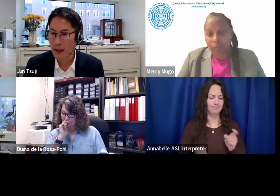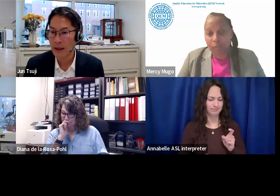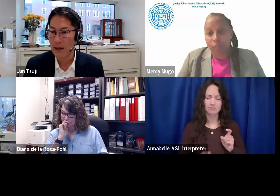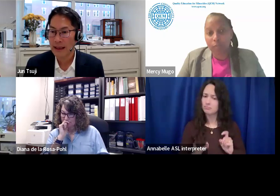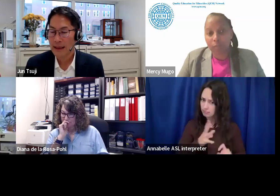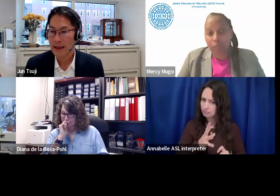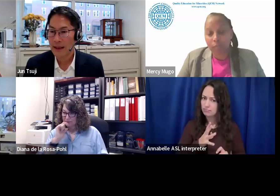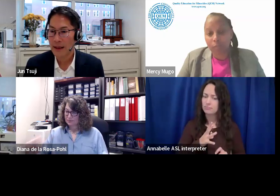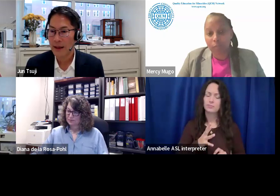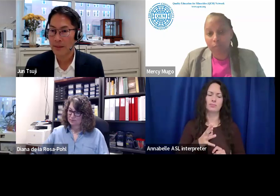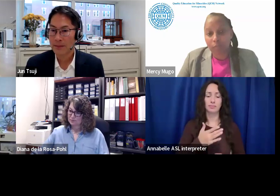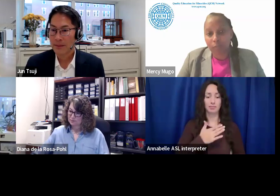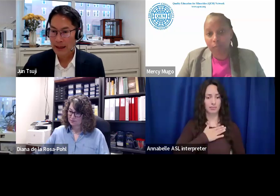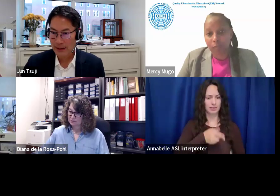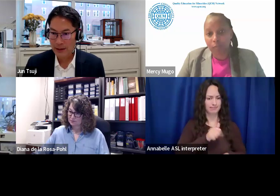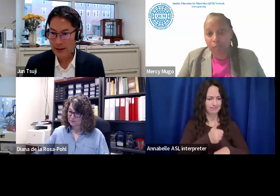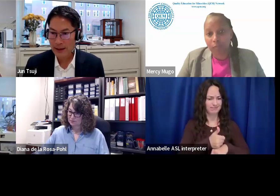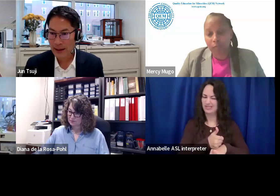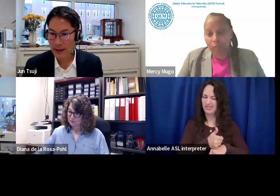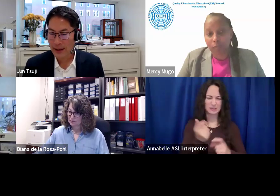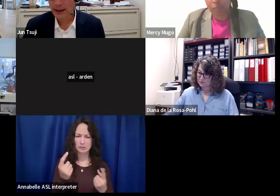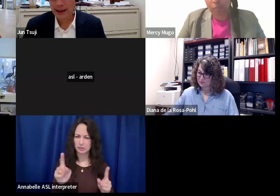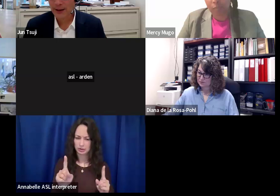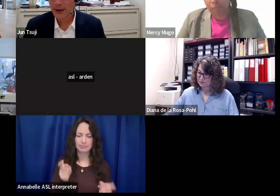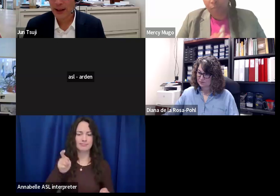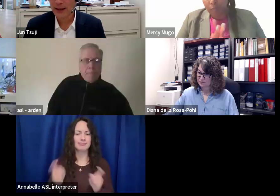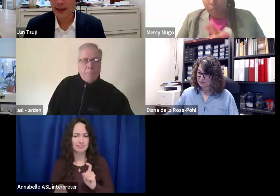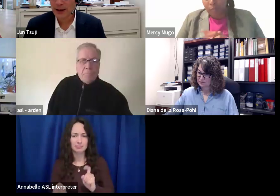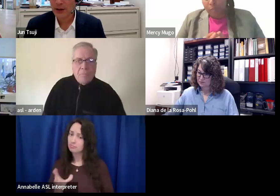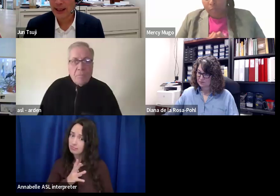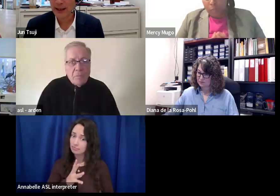are not working well. That's fine,